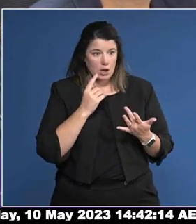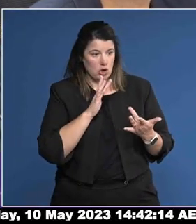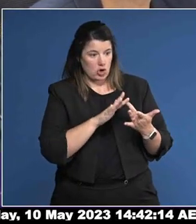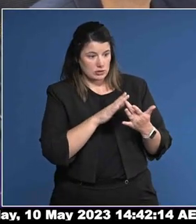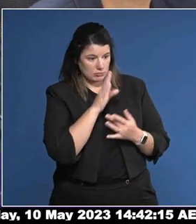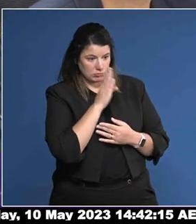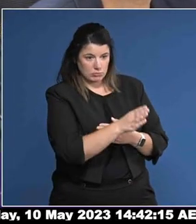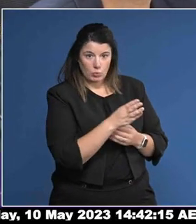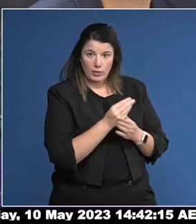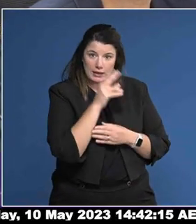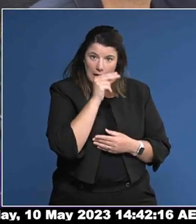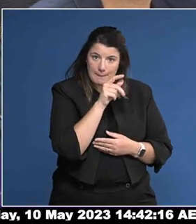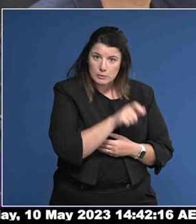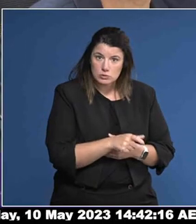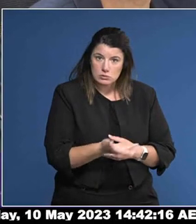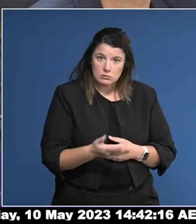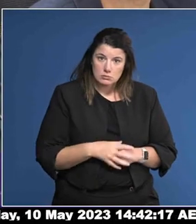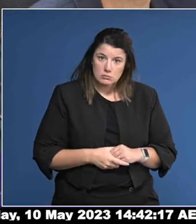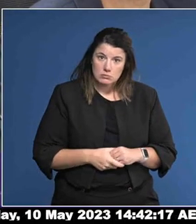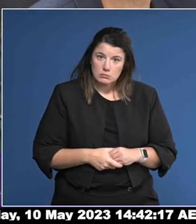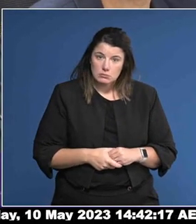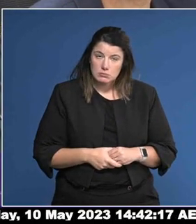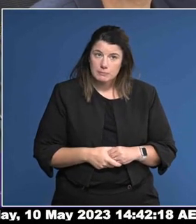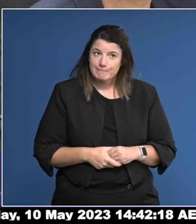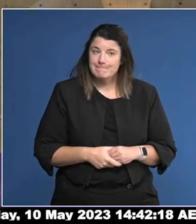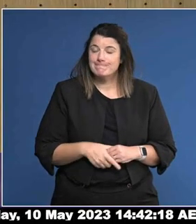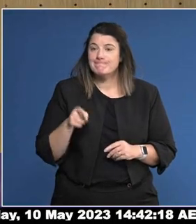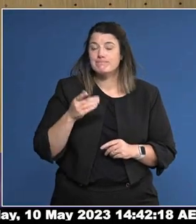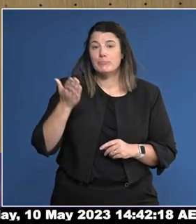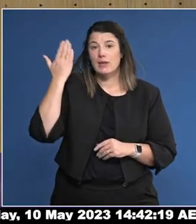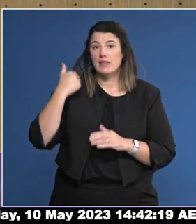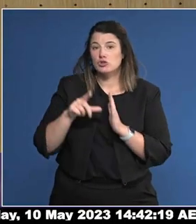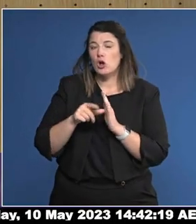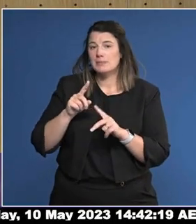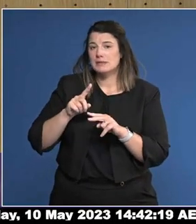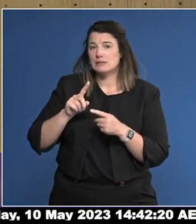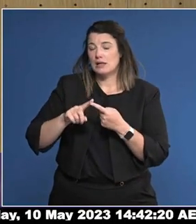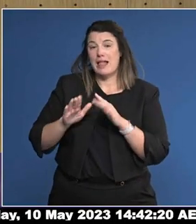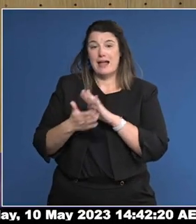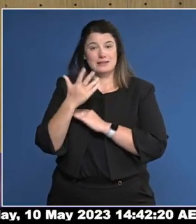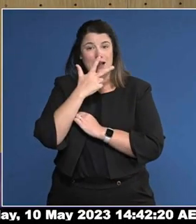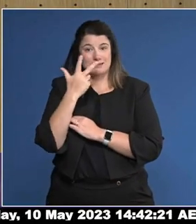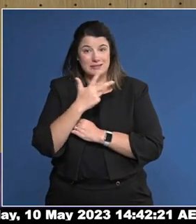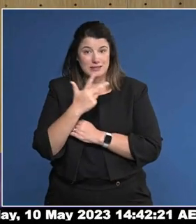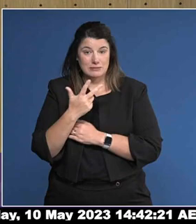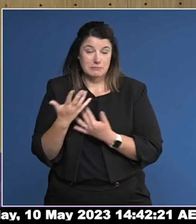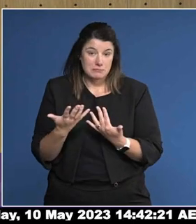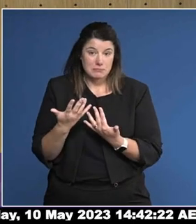young person? MS BULLEN: At that time, he was still a child. Possibly, yes. MS EASTMAN: Alright.